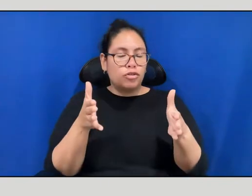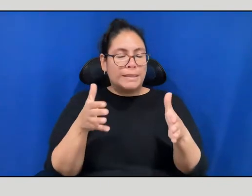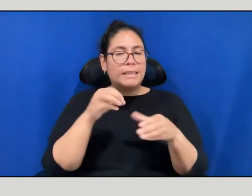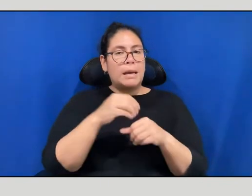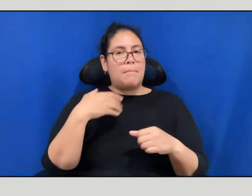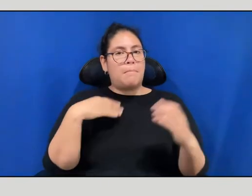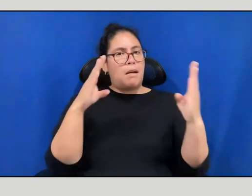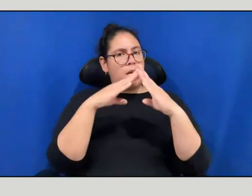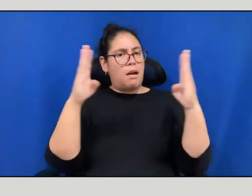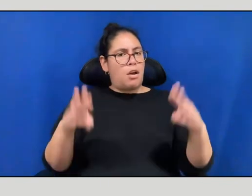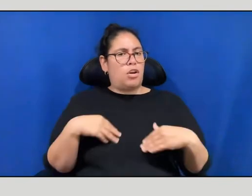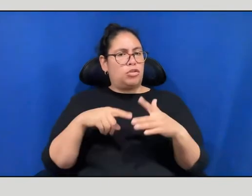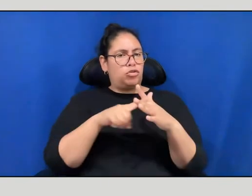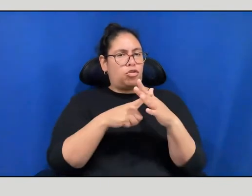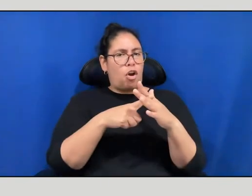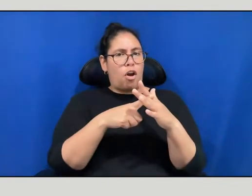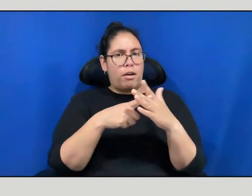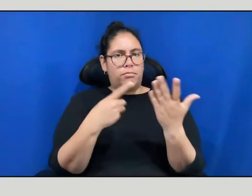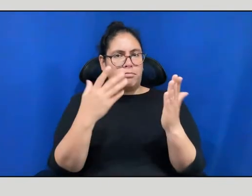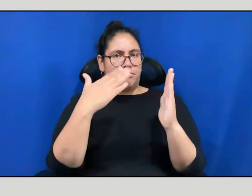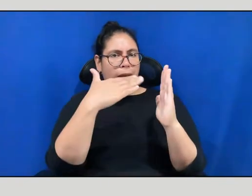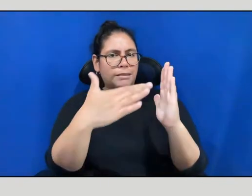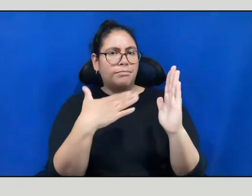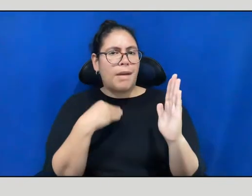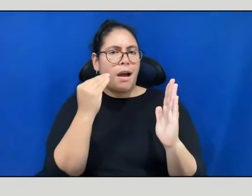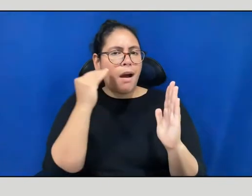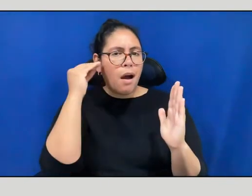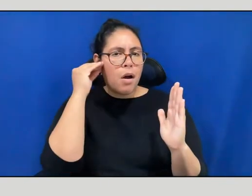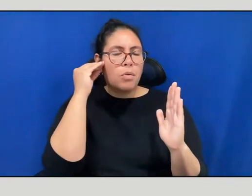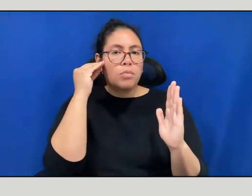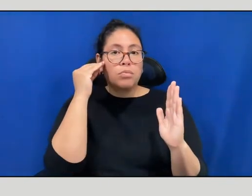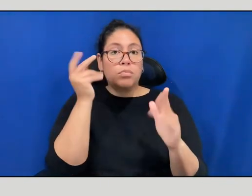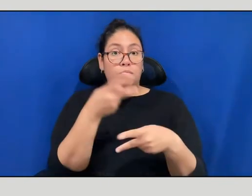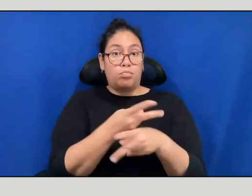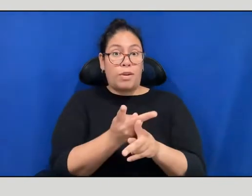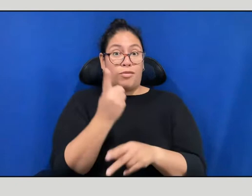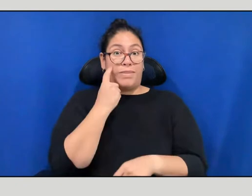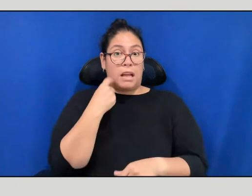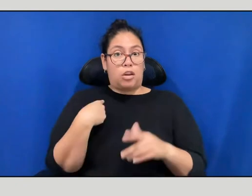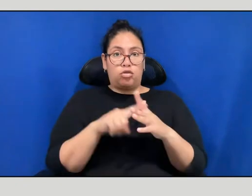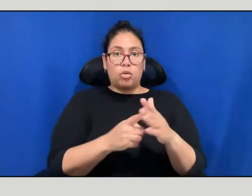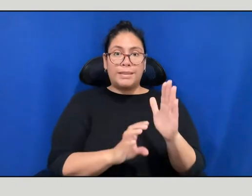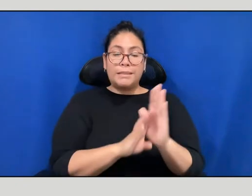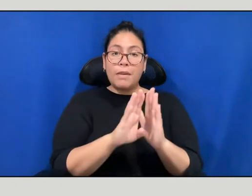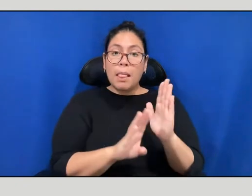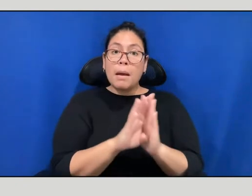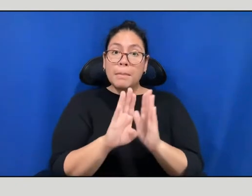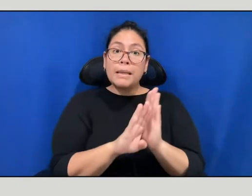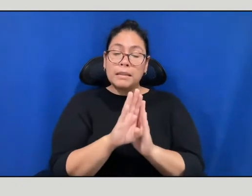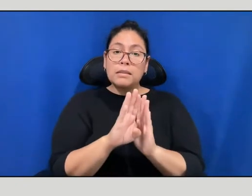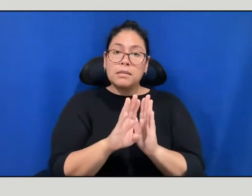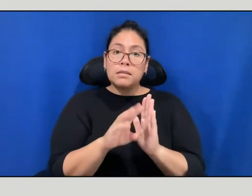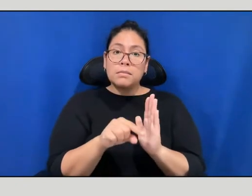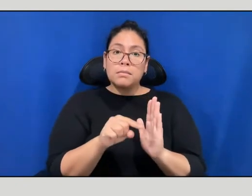and then the products that I lately developed or made, I used to carry them to Castor Ayala